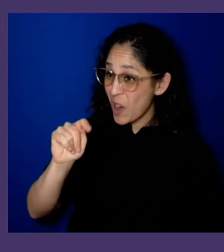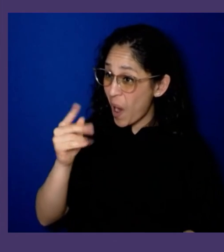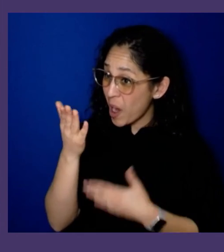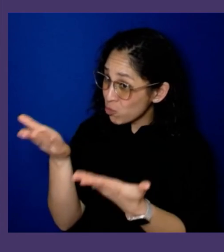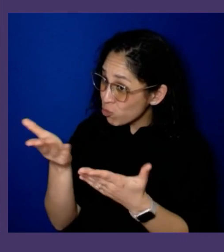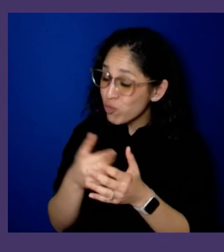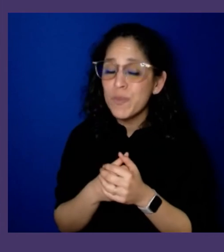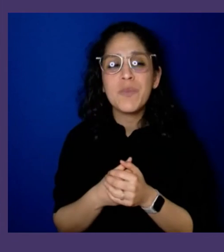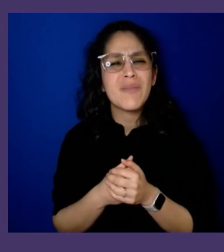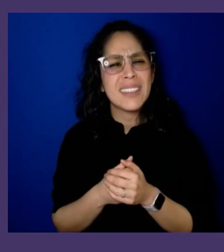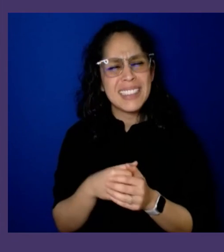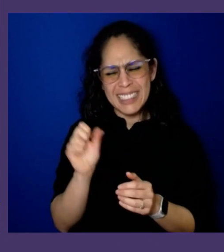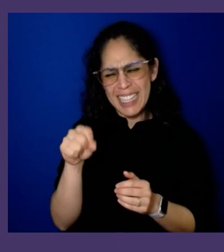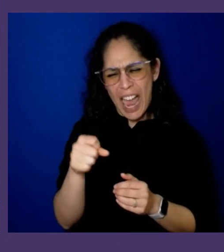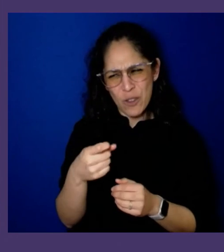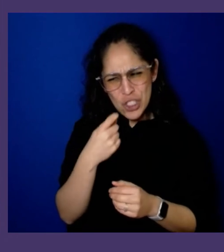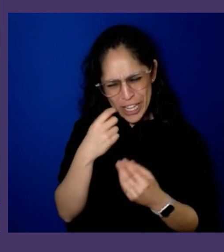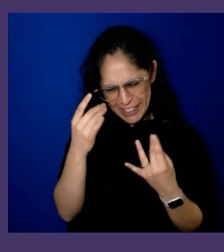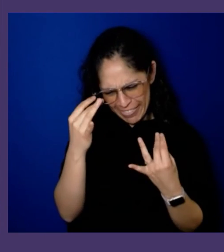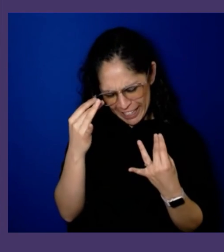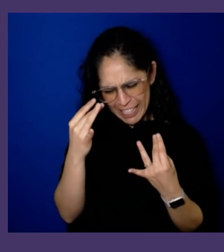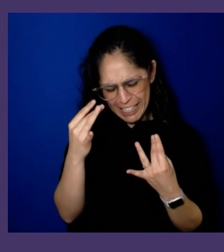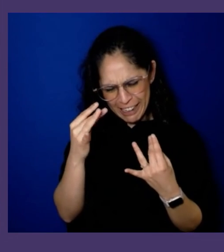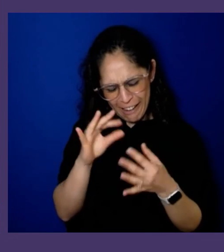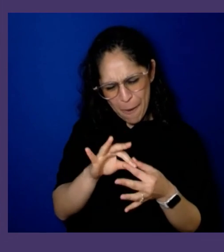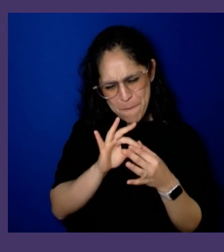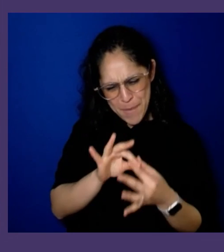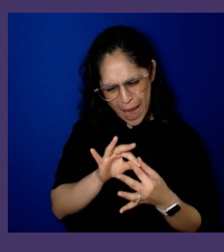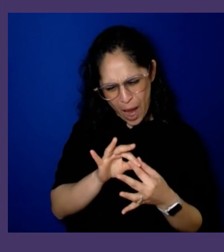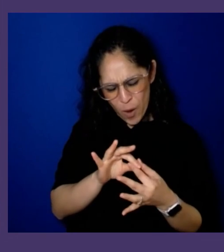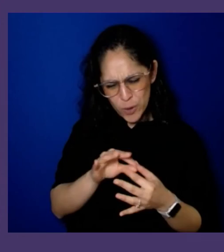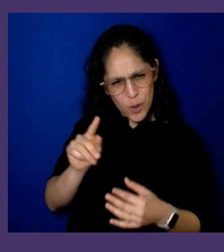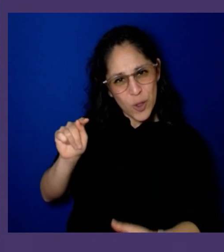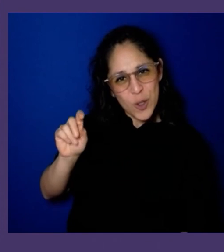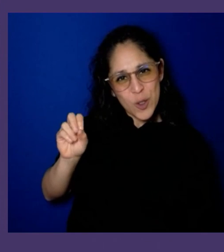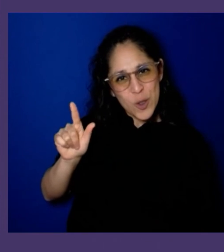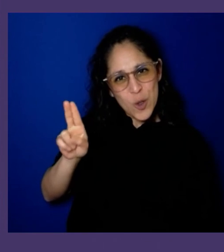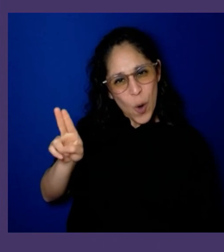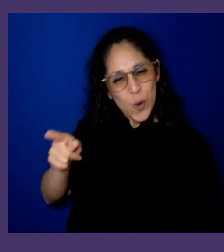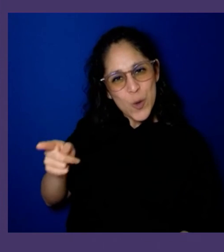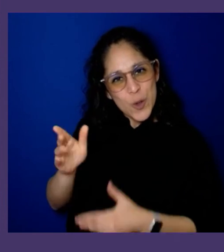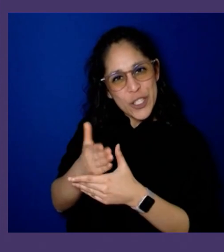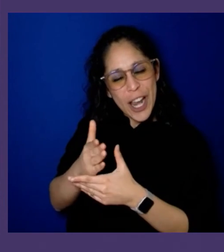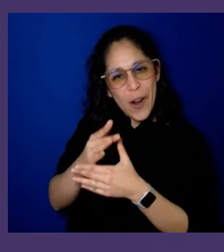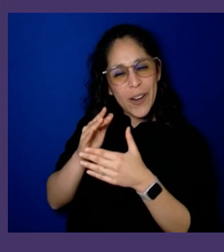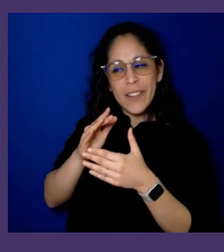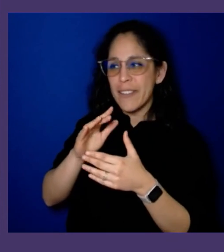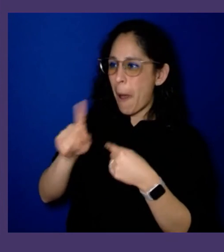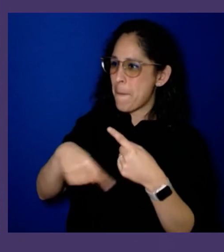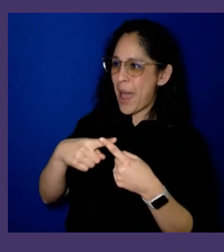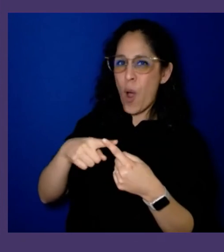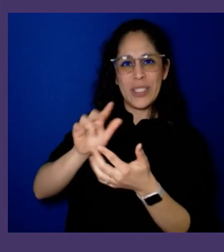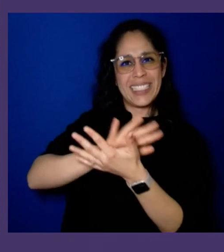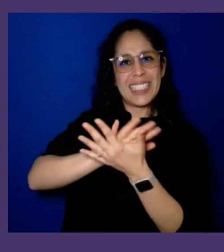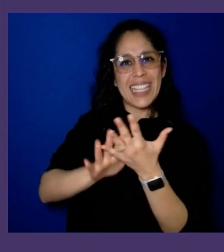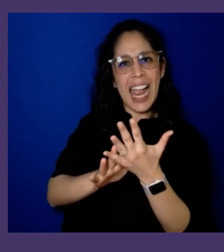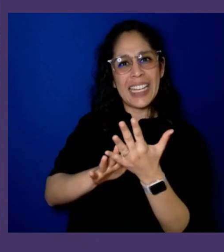thinking earlier about what Tolu had shared about designing products for inclusion.